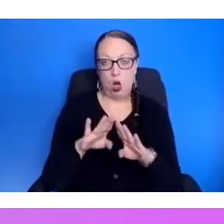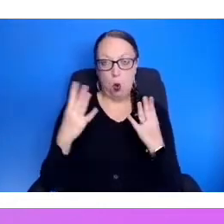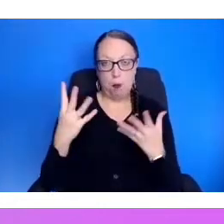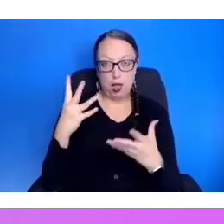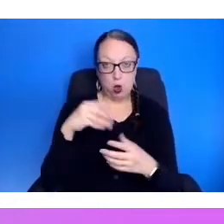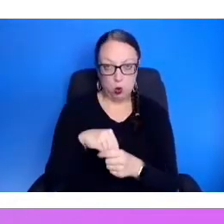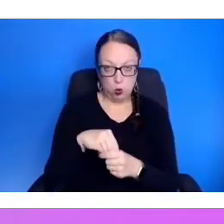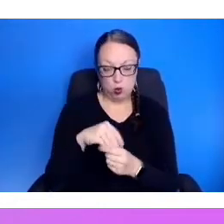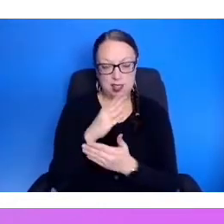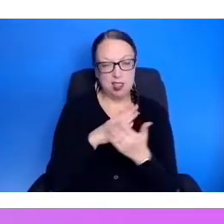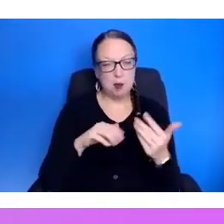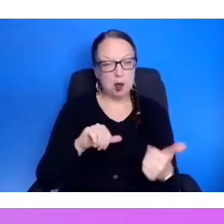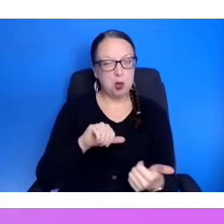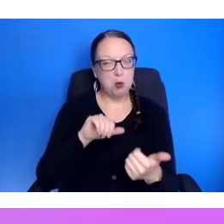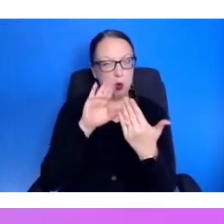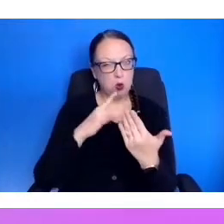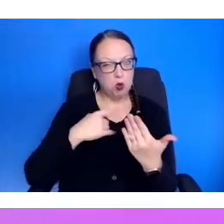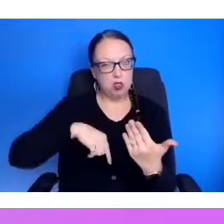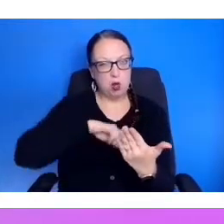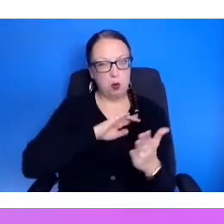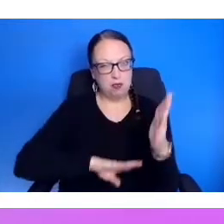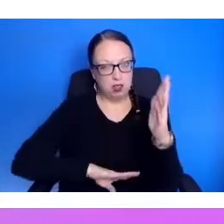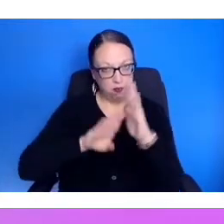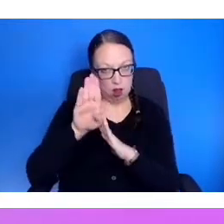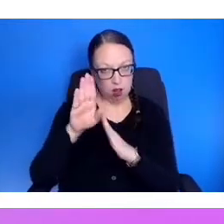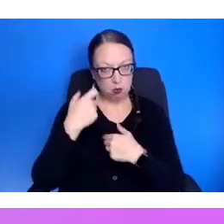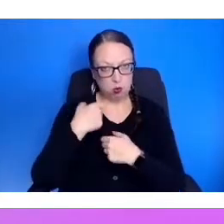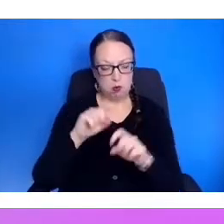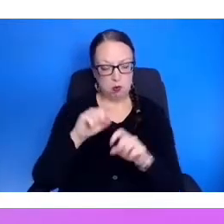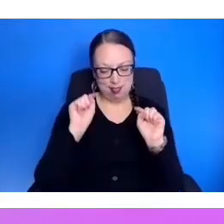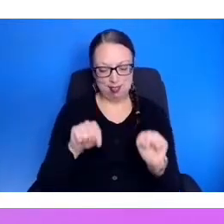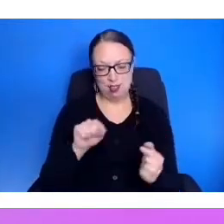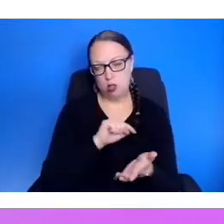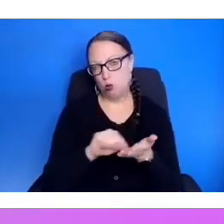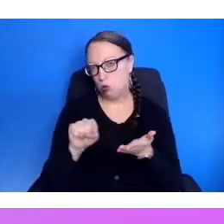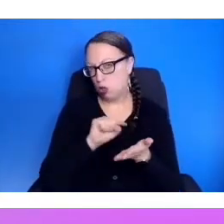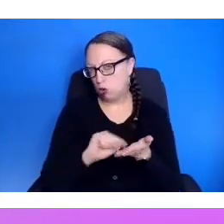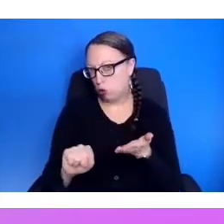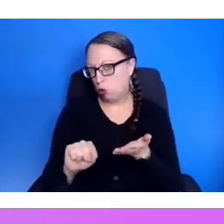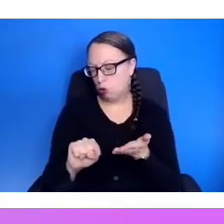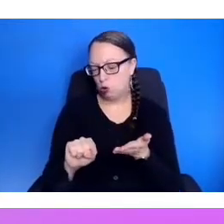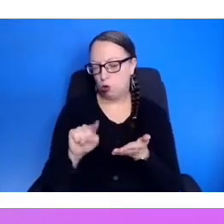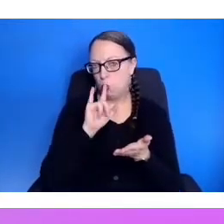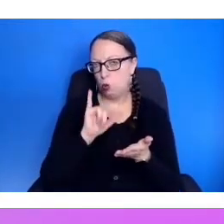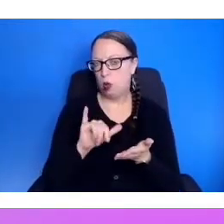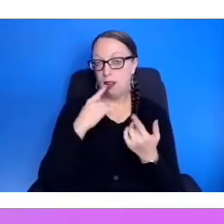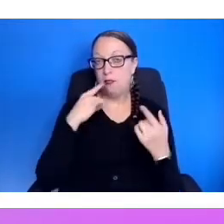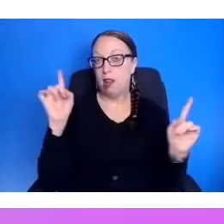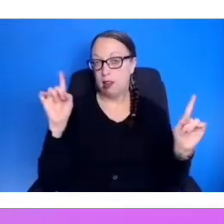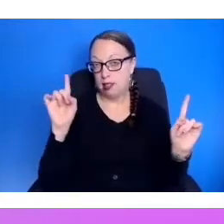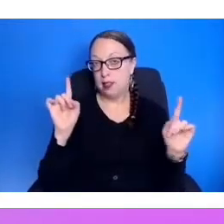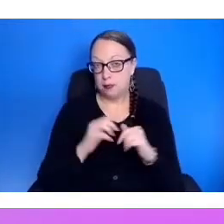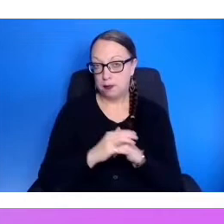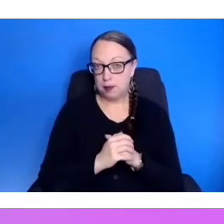that we've developed to really make this research shine and be effective as effective as possible.